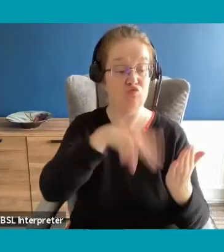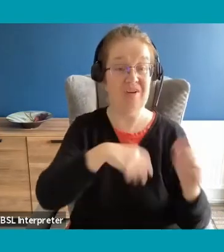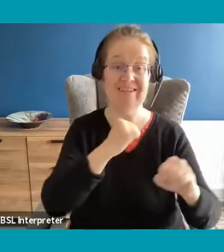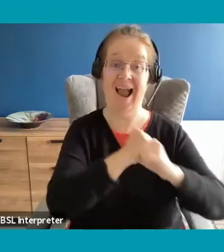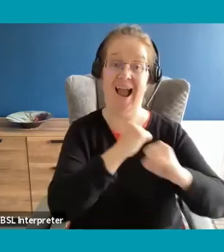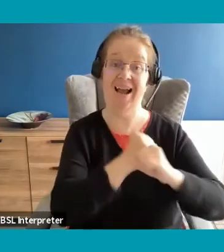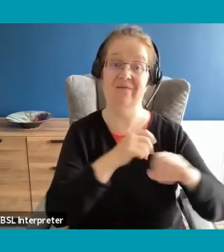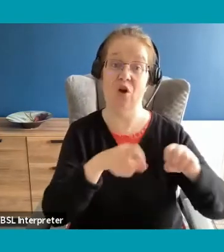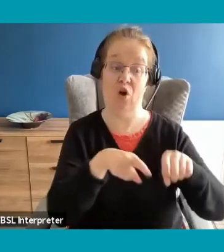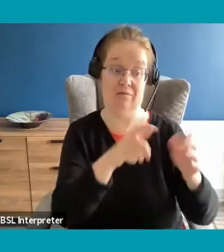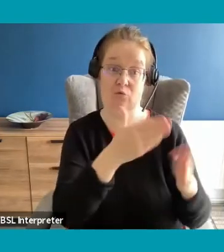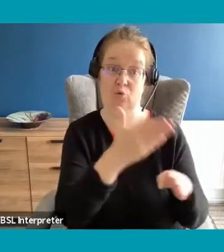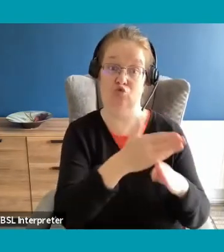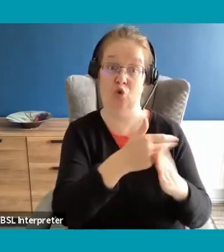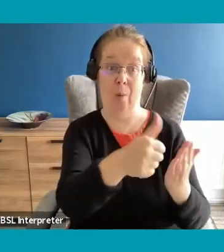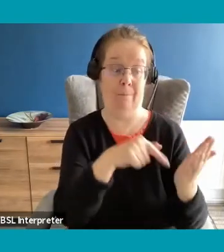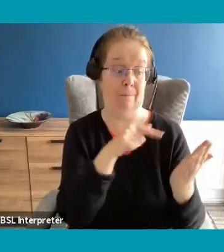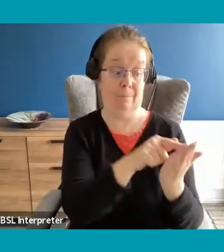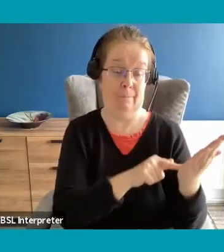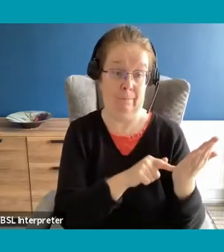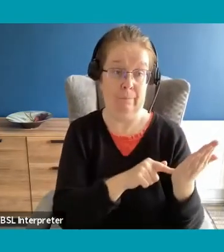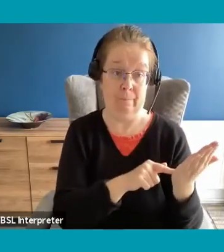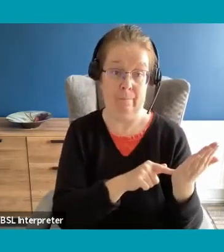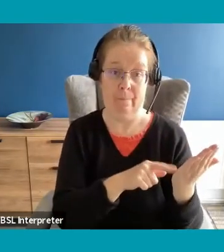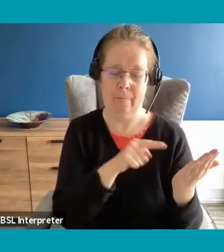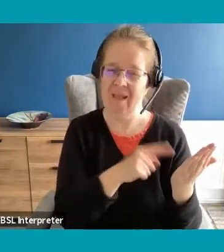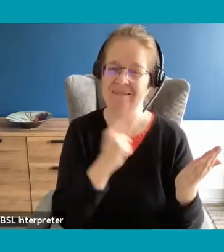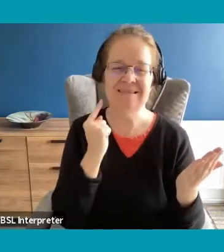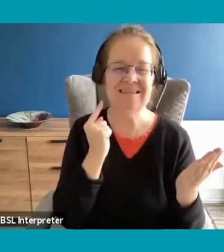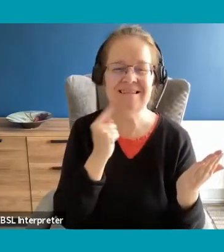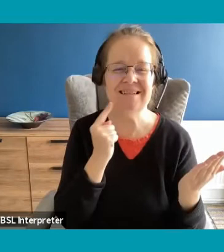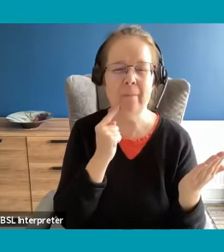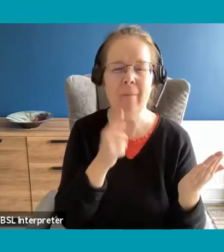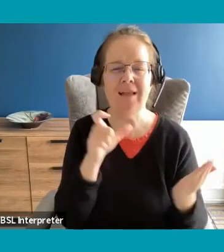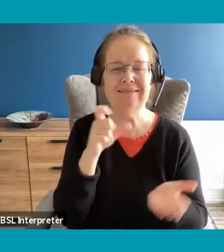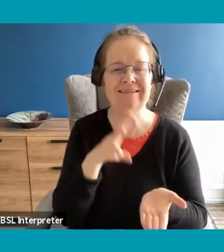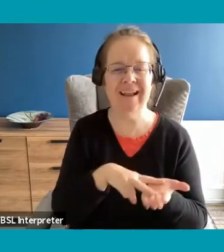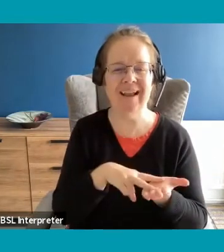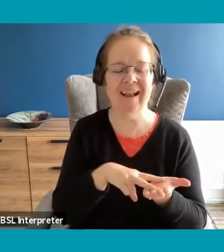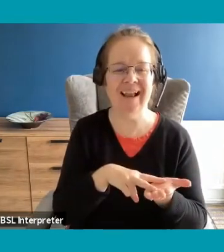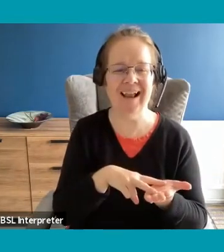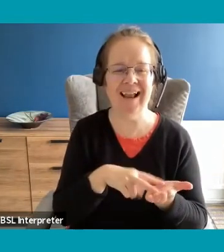If it you know if it's really simple to make a CV quite blanketed,